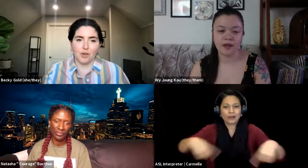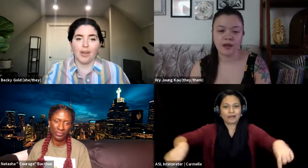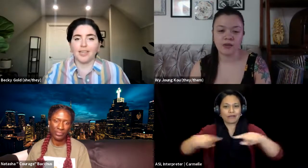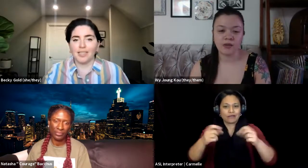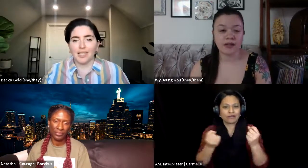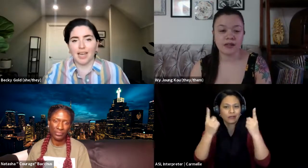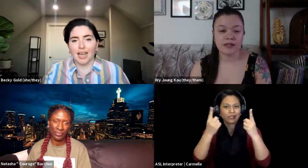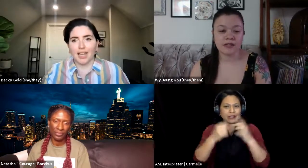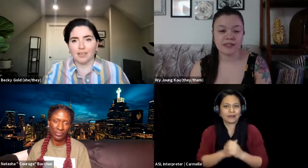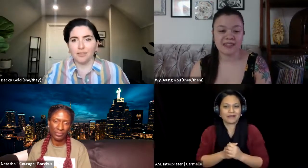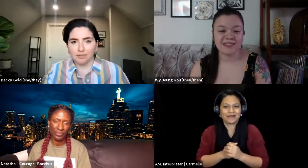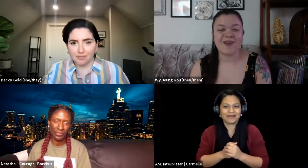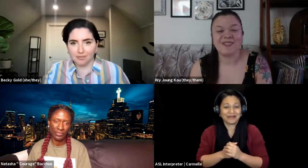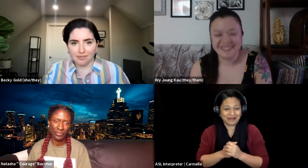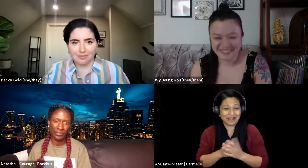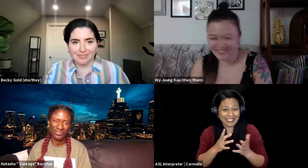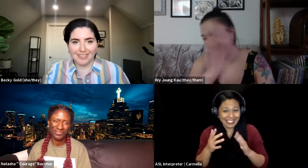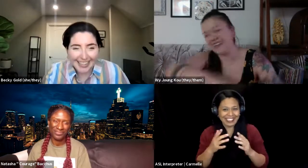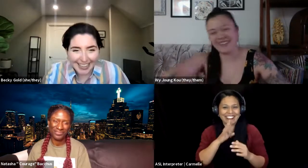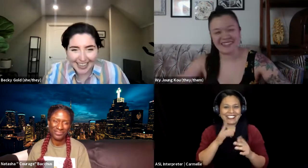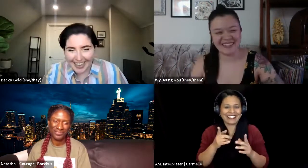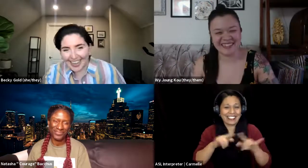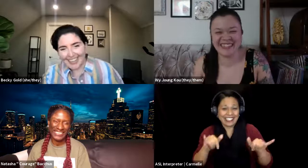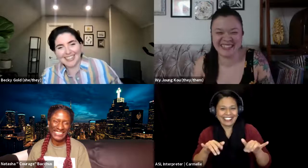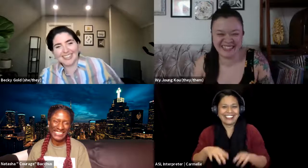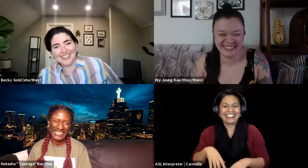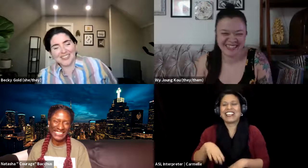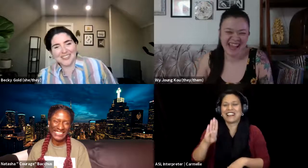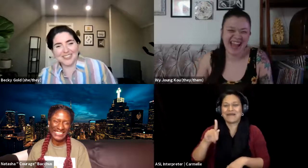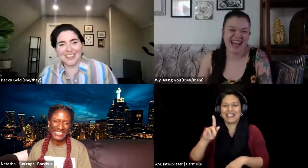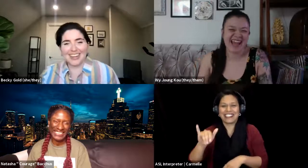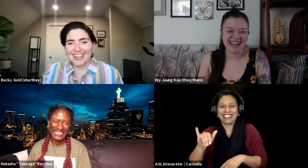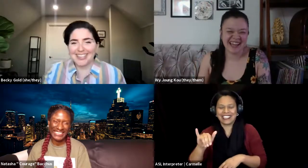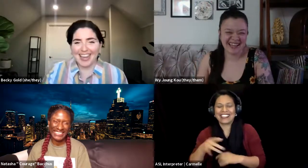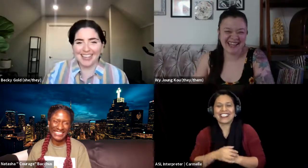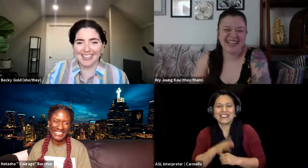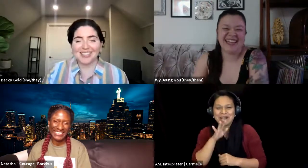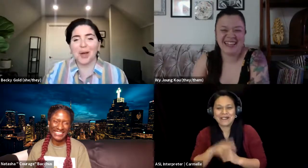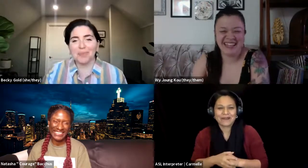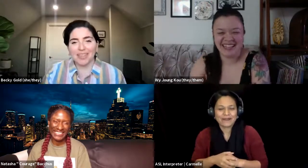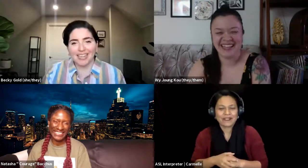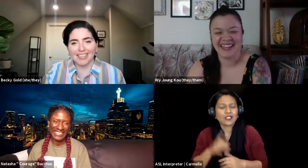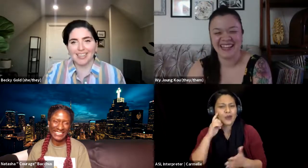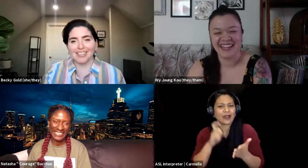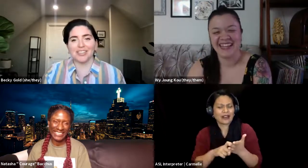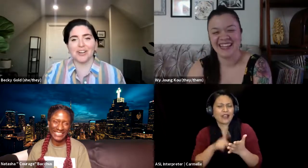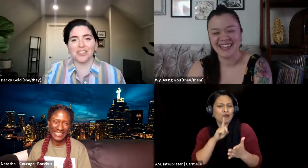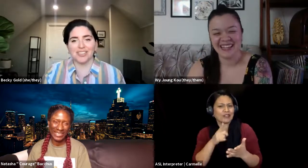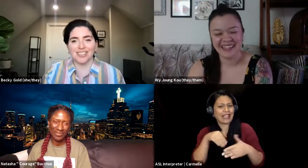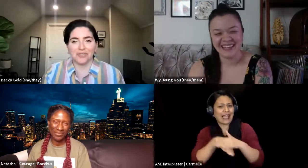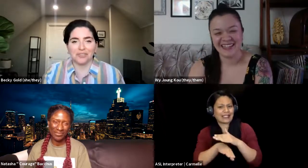we recognize-- oh go ahead! we recognize that access is complicated and in a constant state of